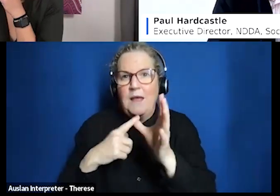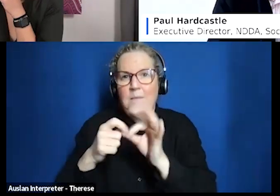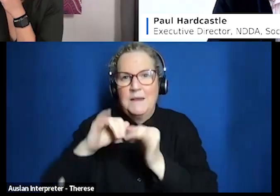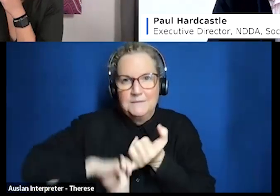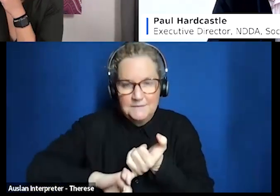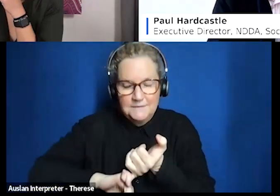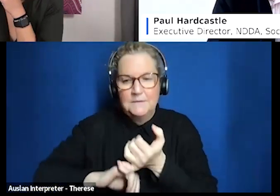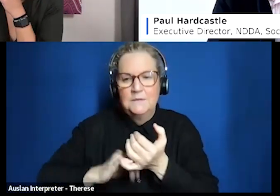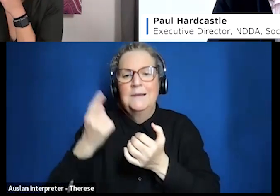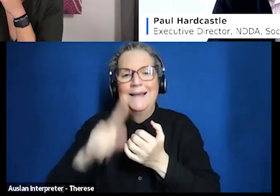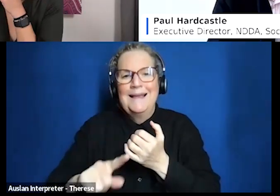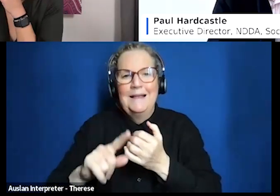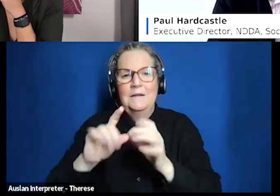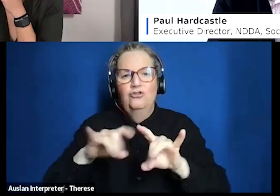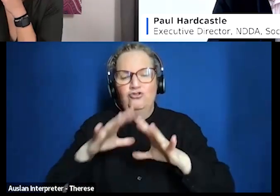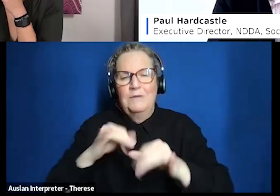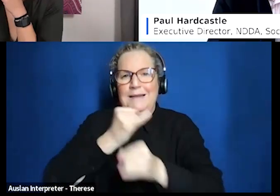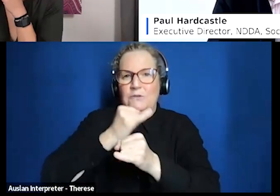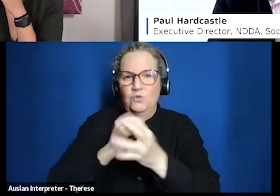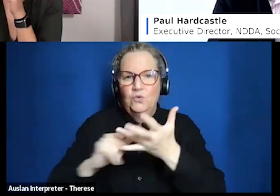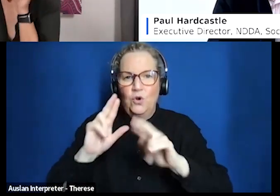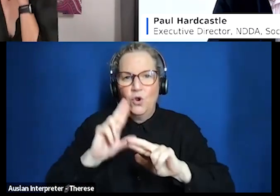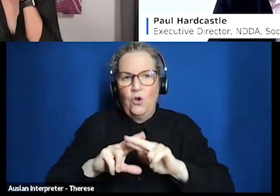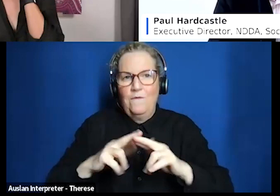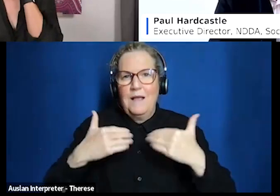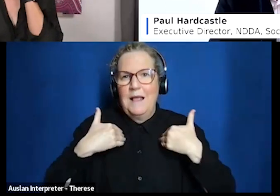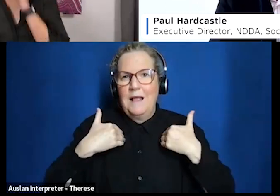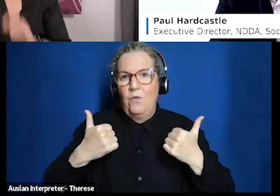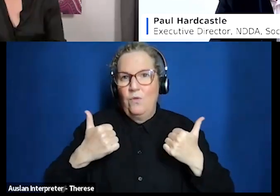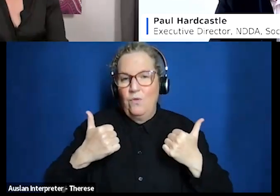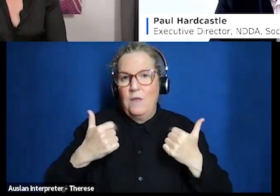and the Australian Institute of Health and Welfare.